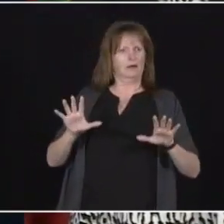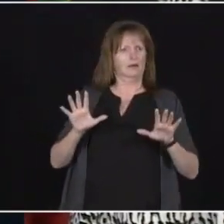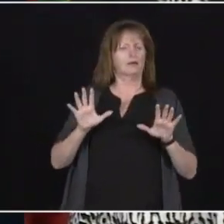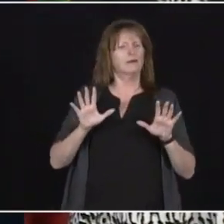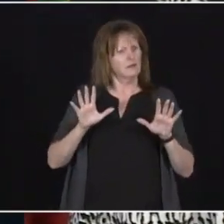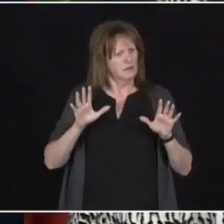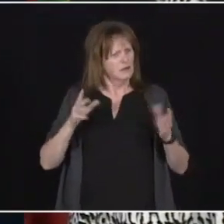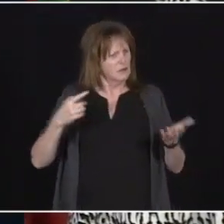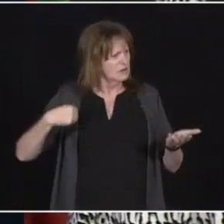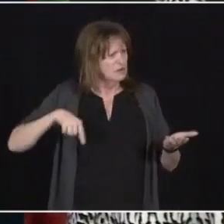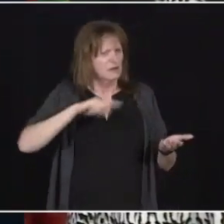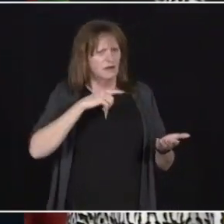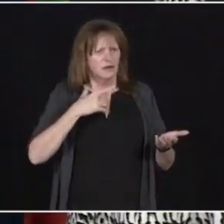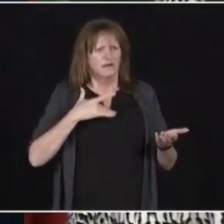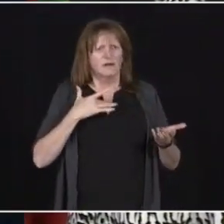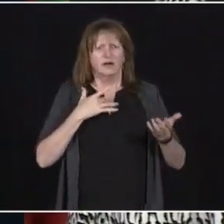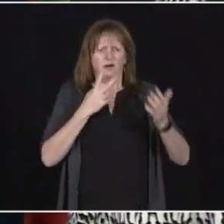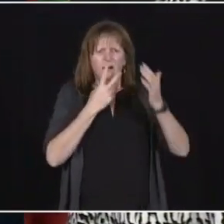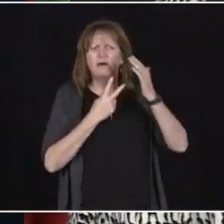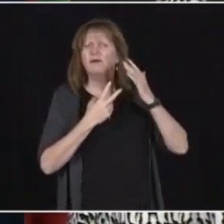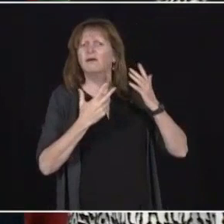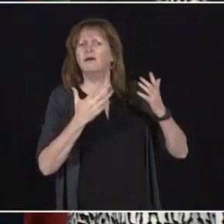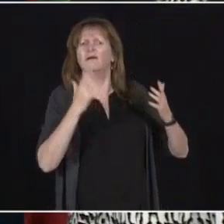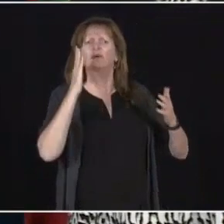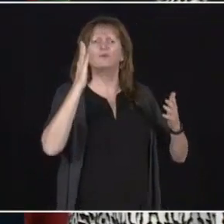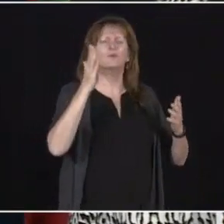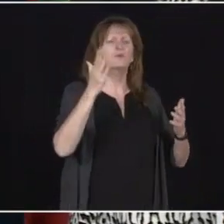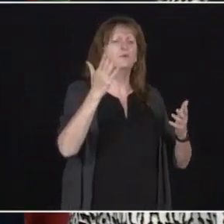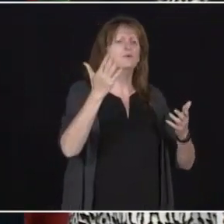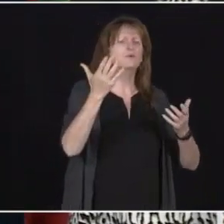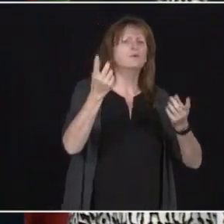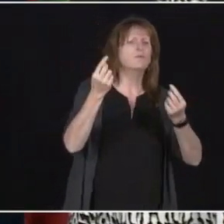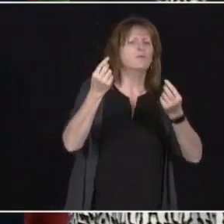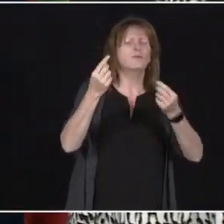But no matter the obstacles, about the challenge,